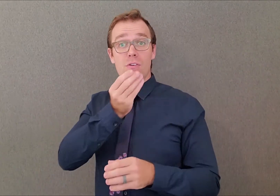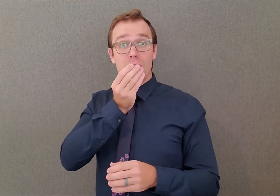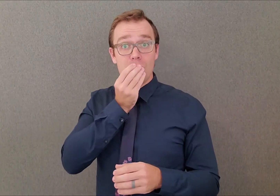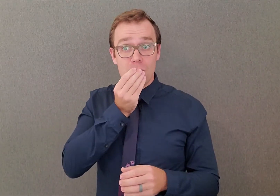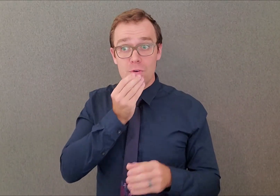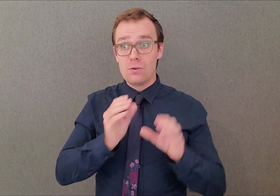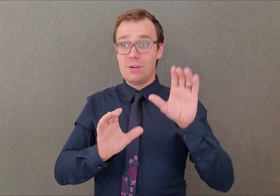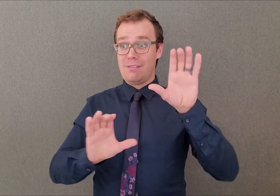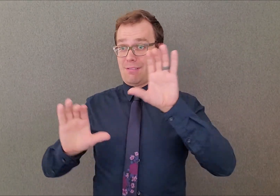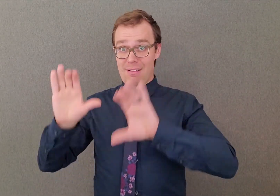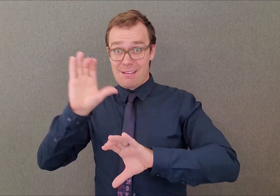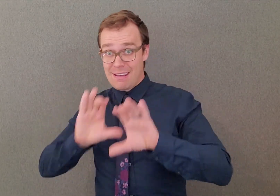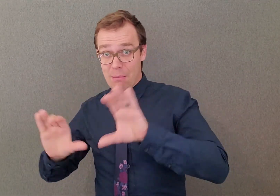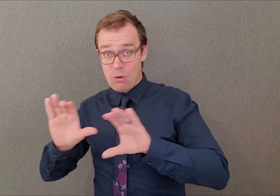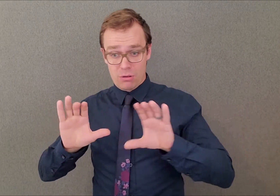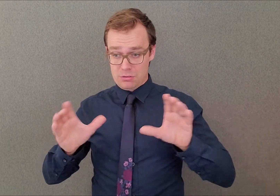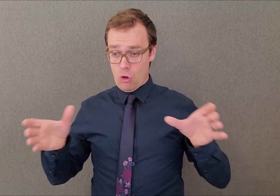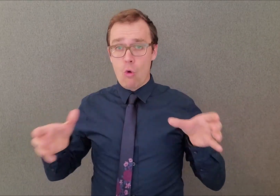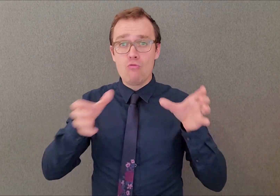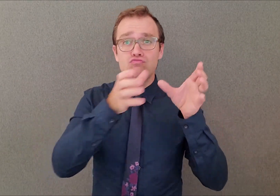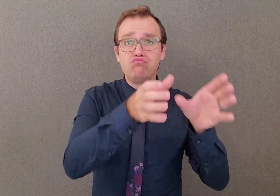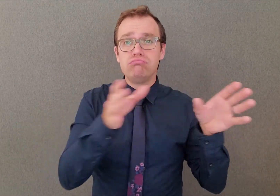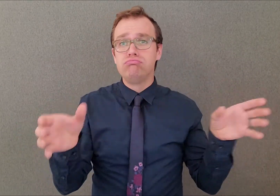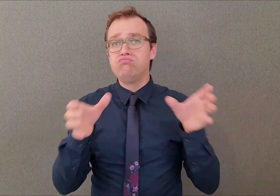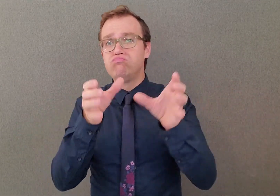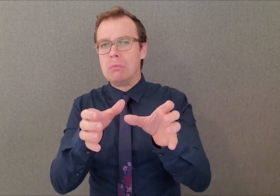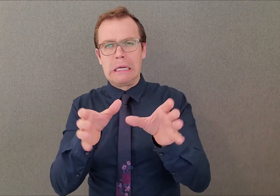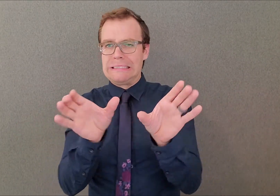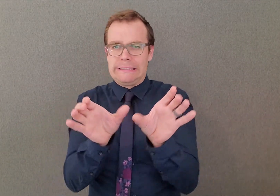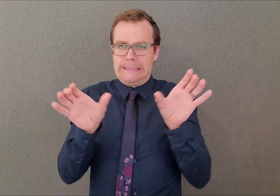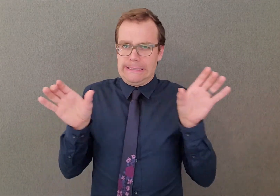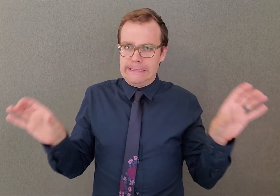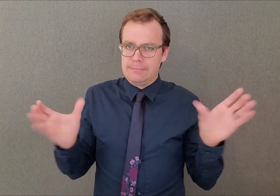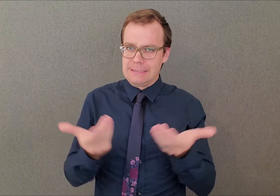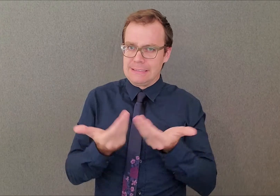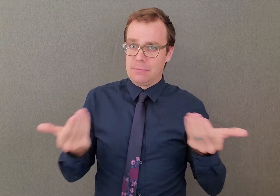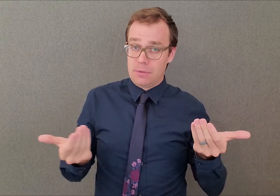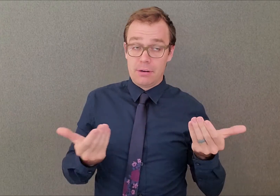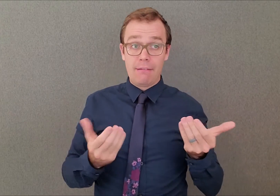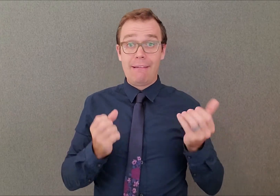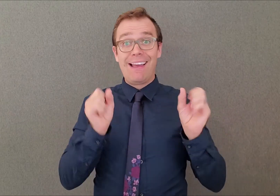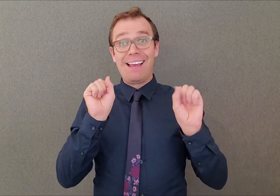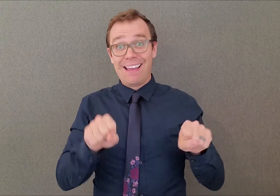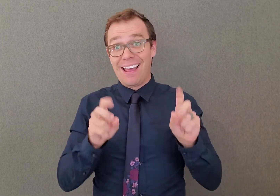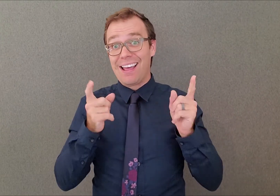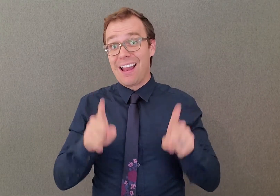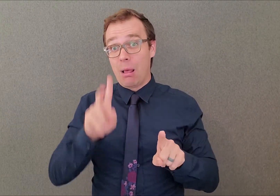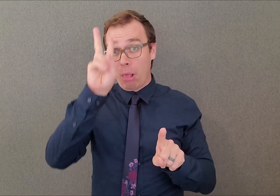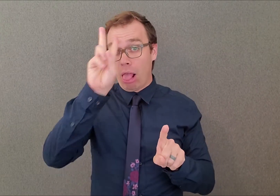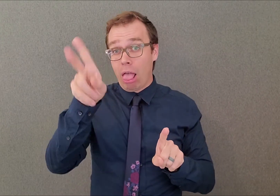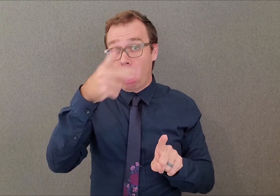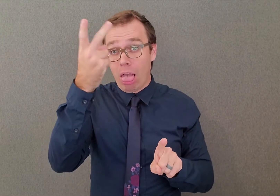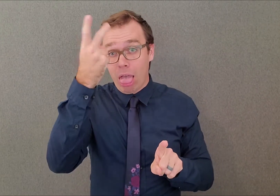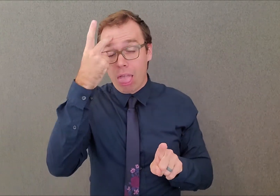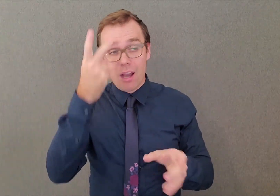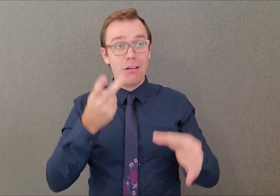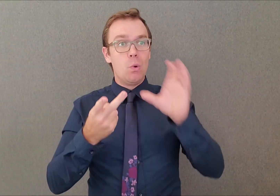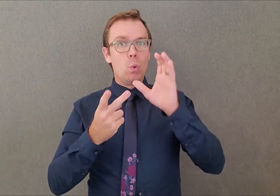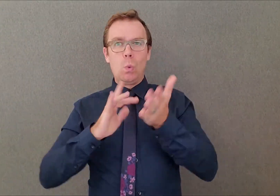products in separate areas. Mistaking one for the other could cause a serious poisoning.